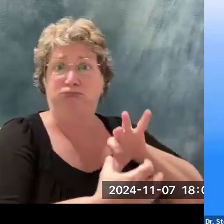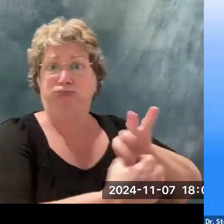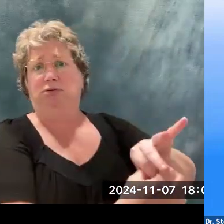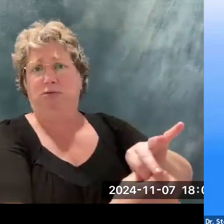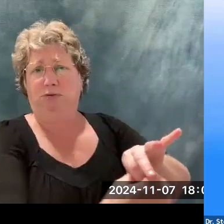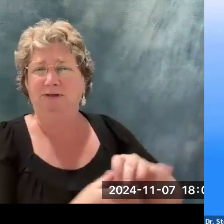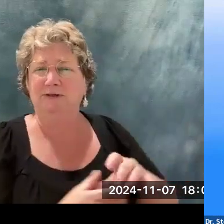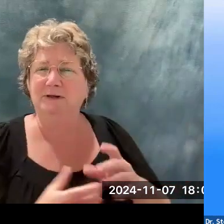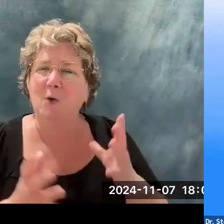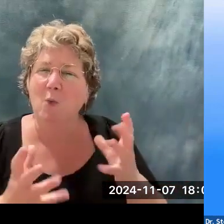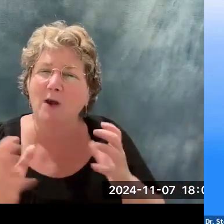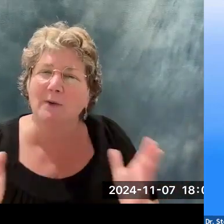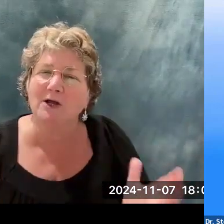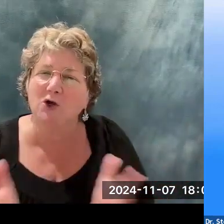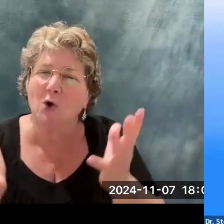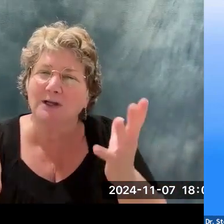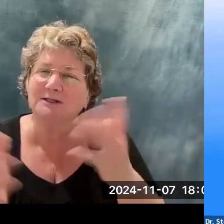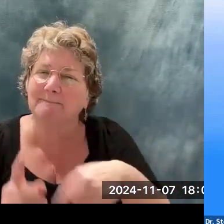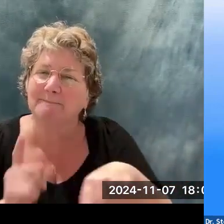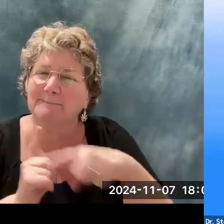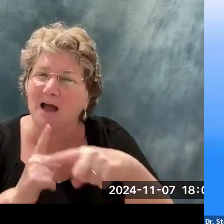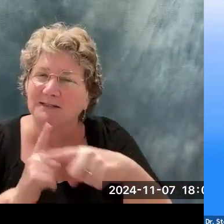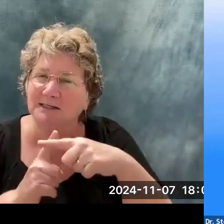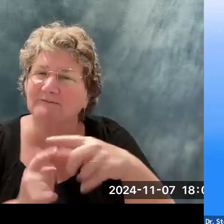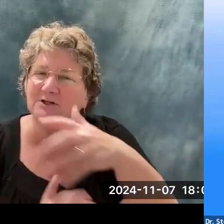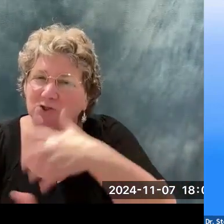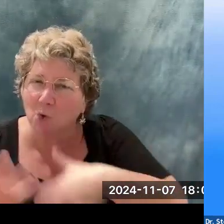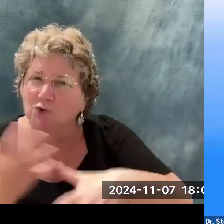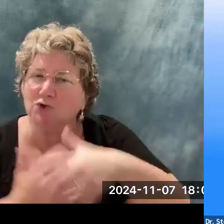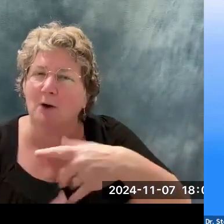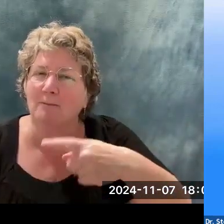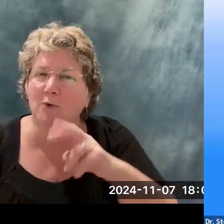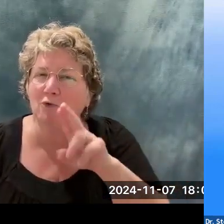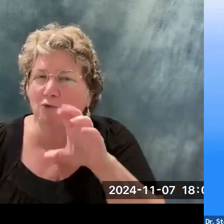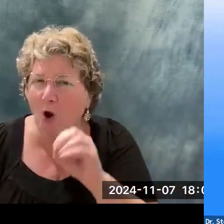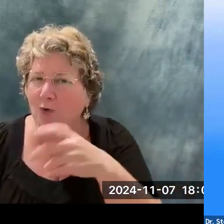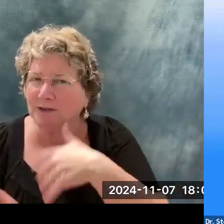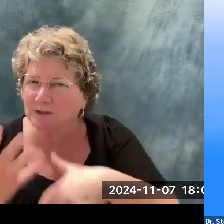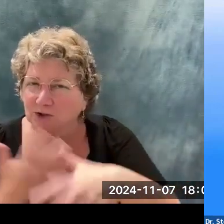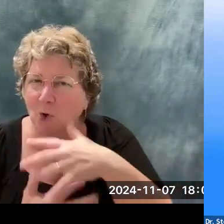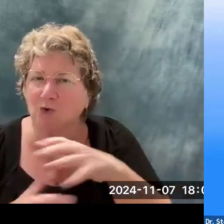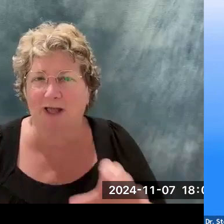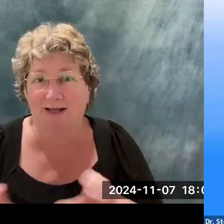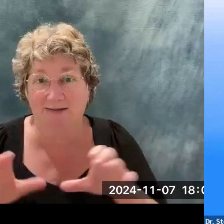encouraging them to really engage in pro-social activities. But it makes sense that people want